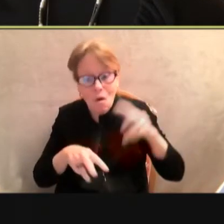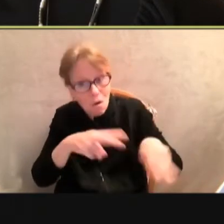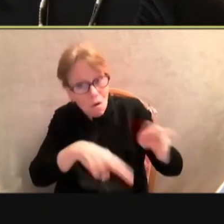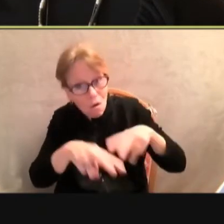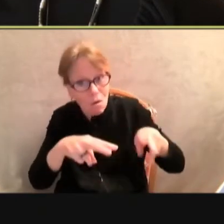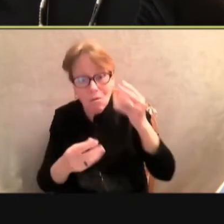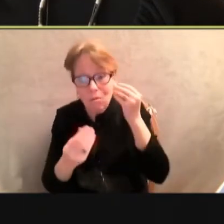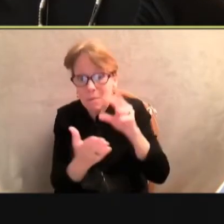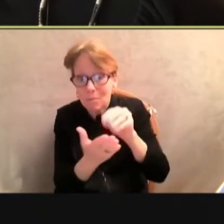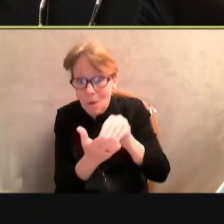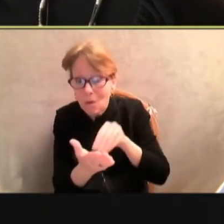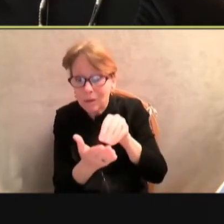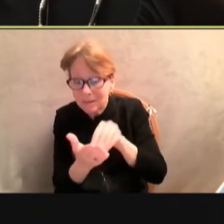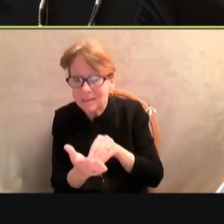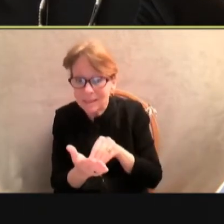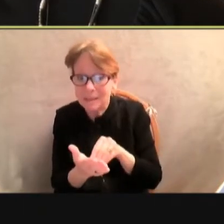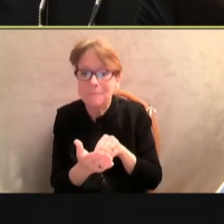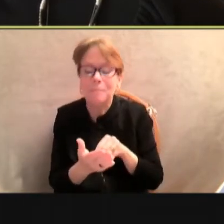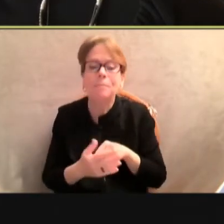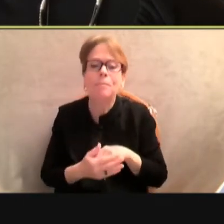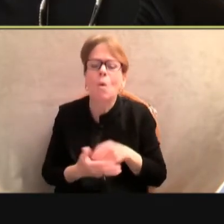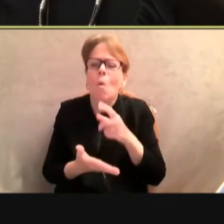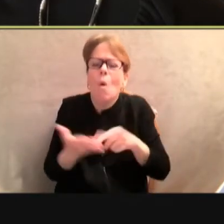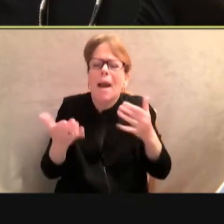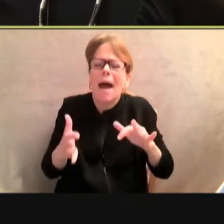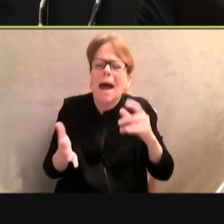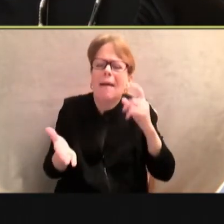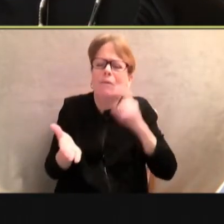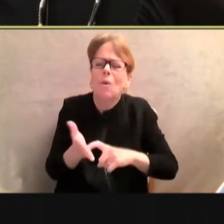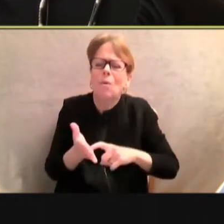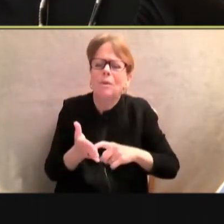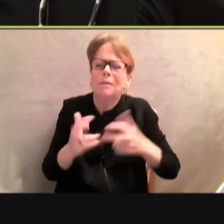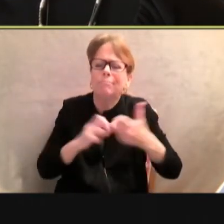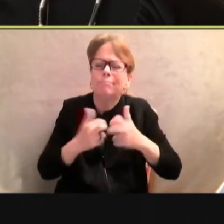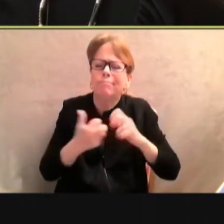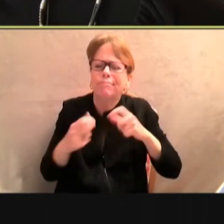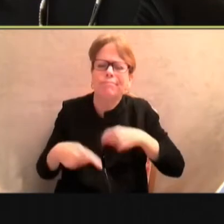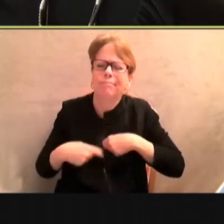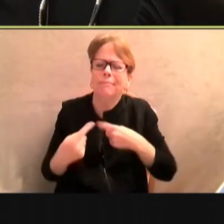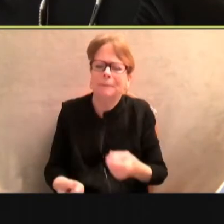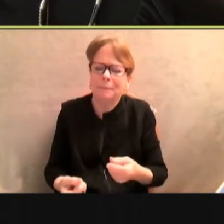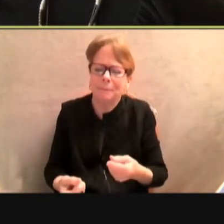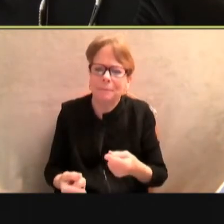The issue with this that I see in practice is that a lot of the tests and the measures